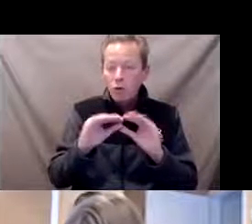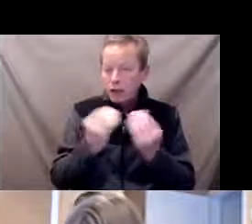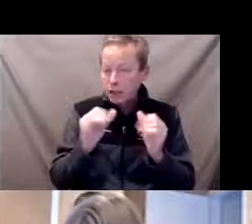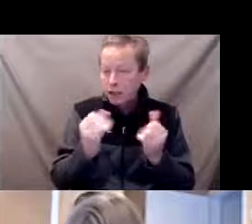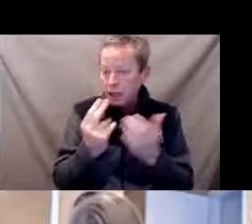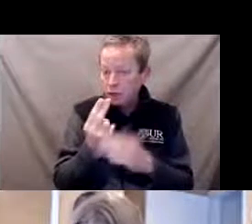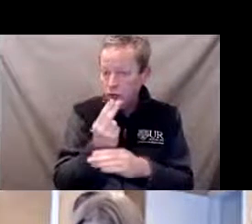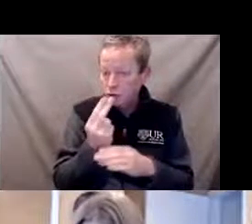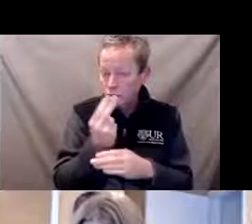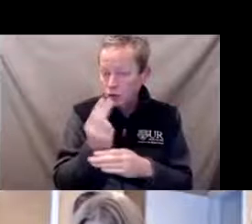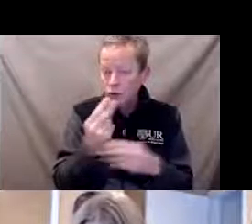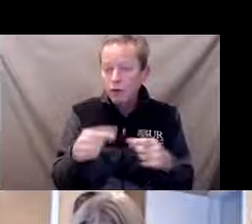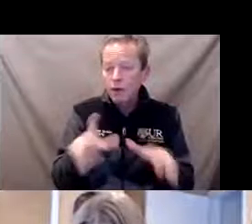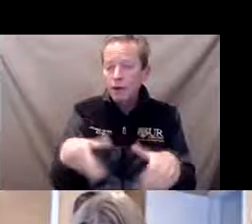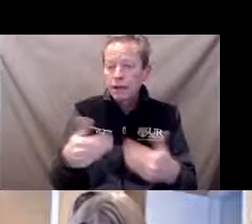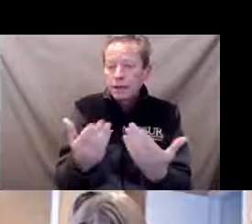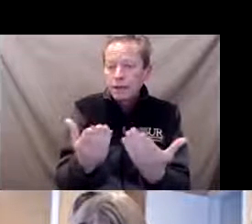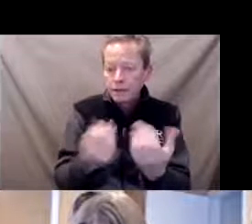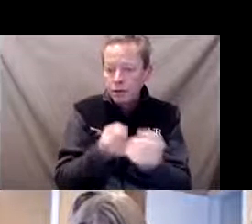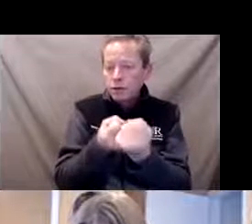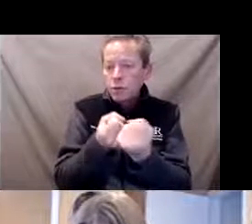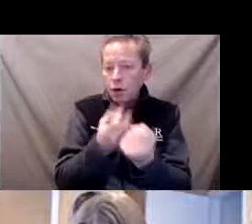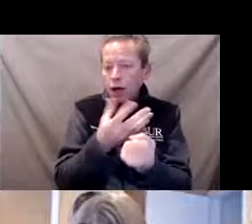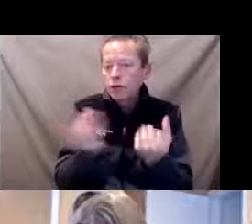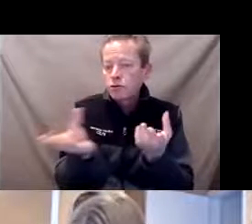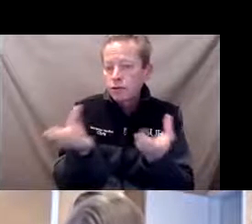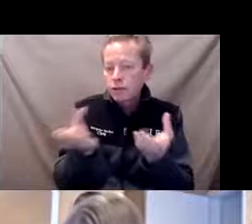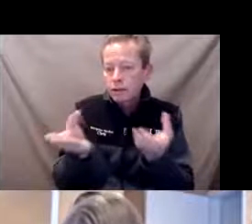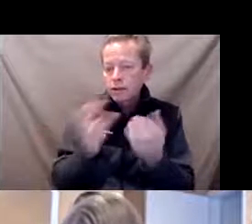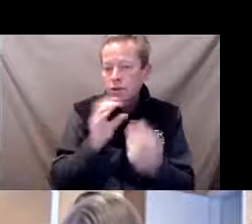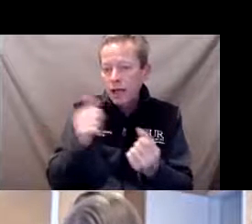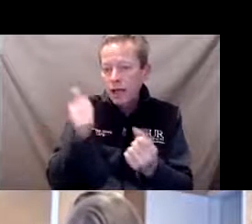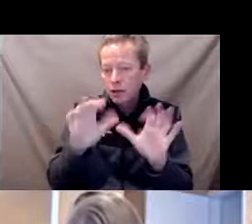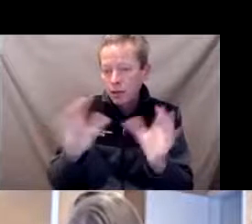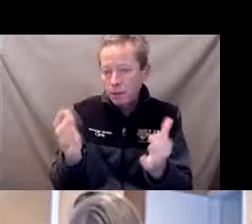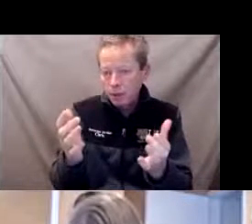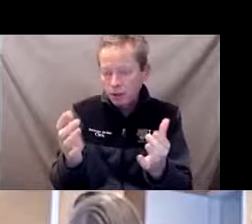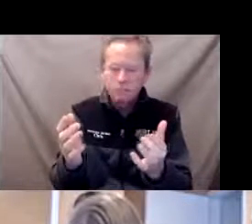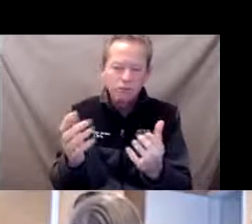while they deliver support and services to people with intellectual disabilities